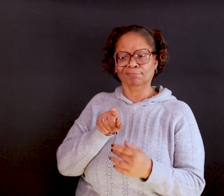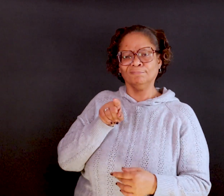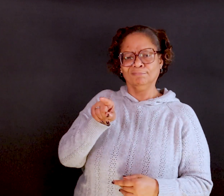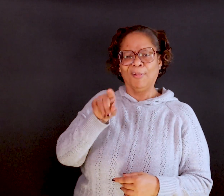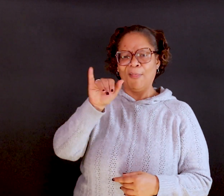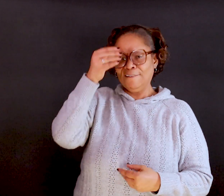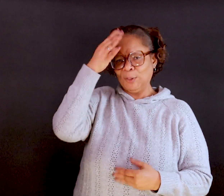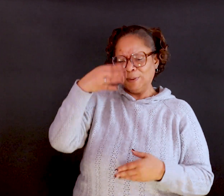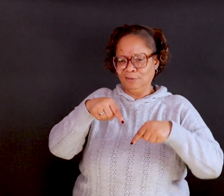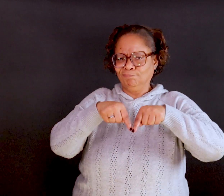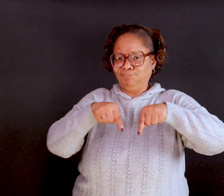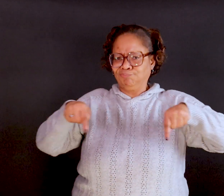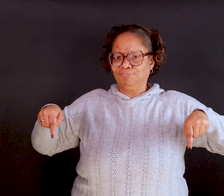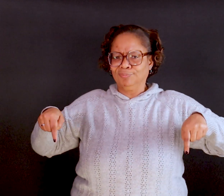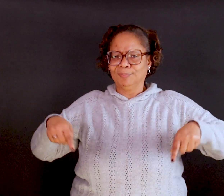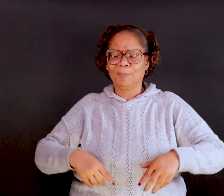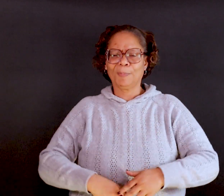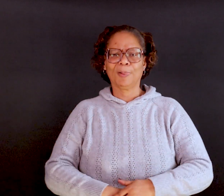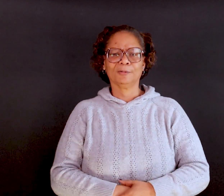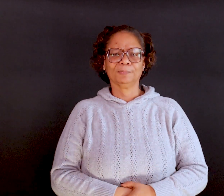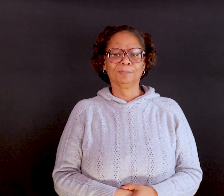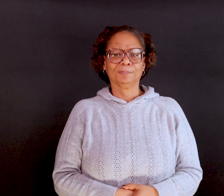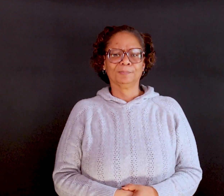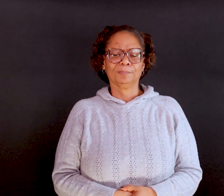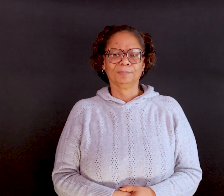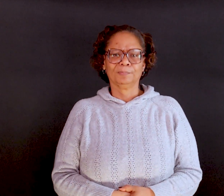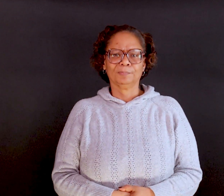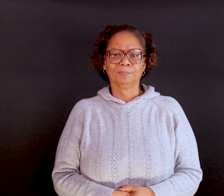Visit Hennepin County Infectious Diseases